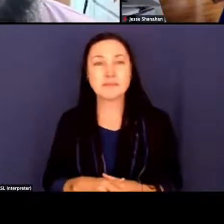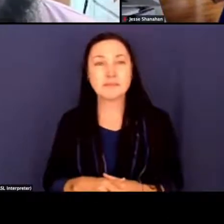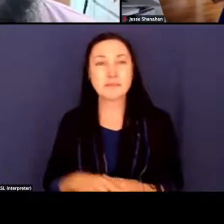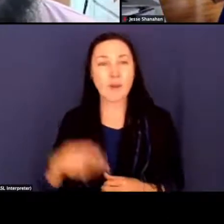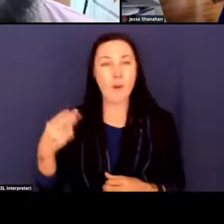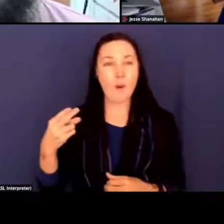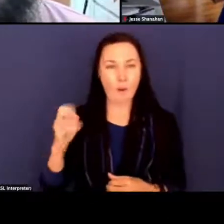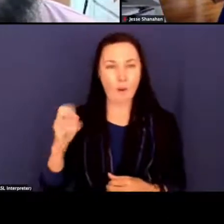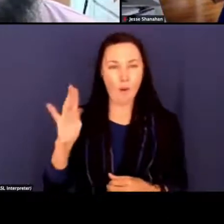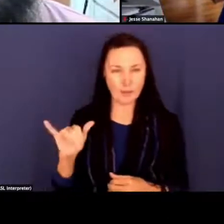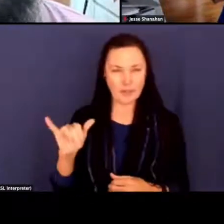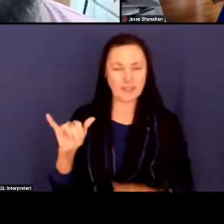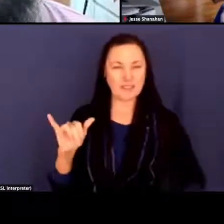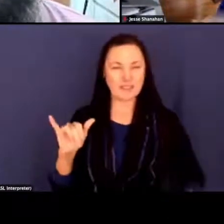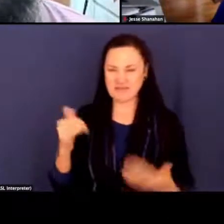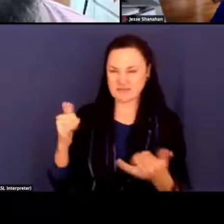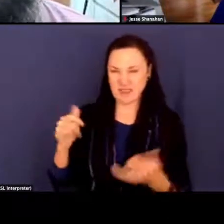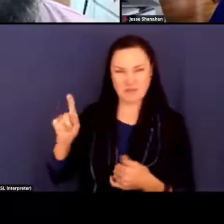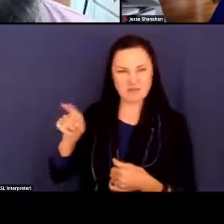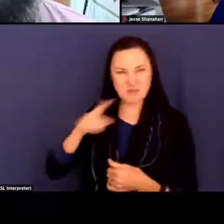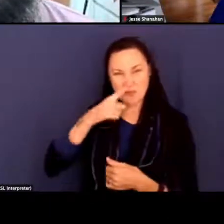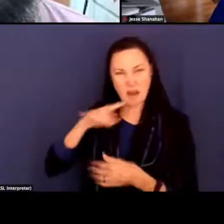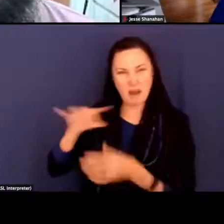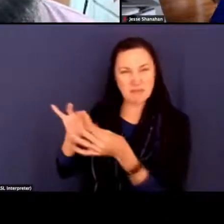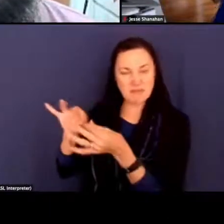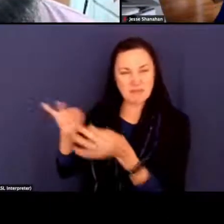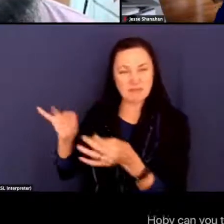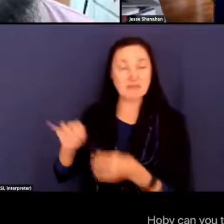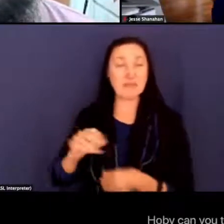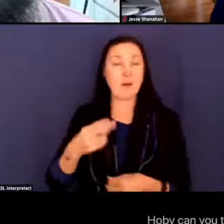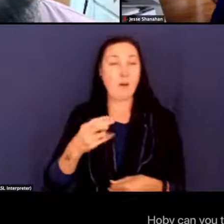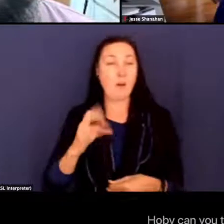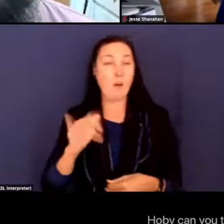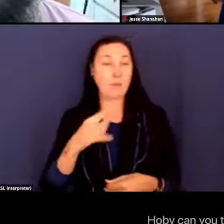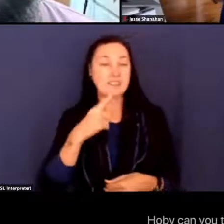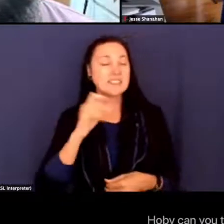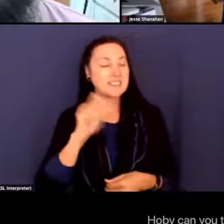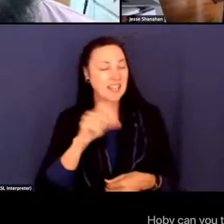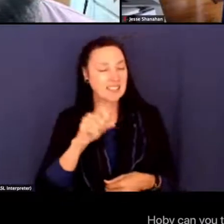what an honor it is to be here joined by all of you today. Thanks very much for the invitation.